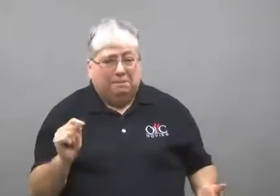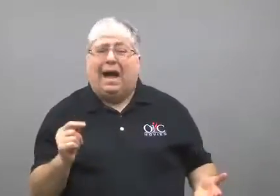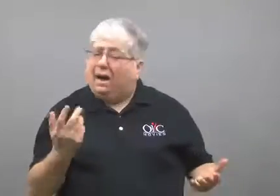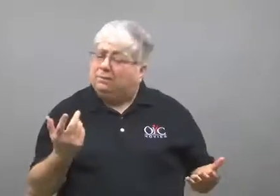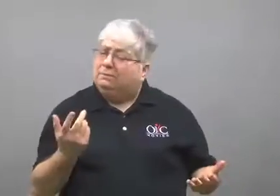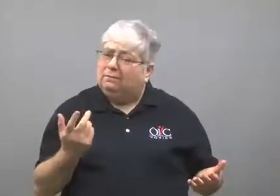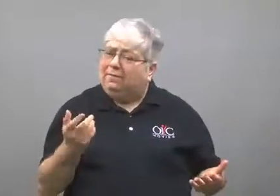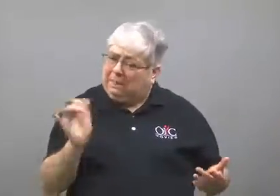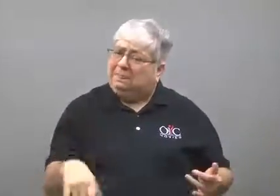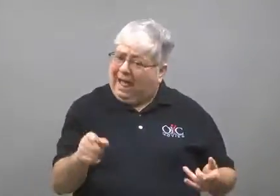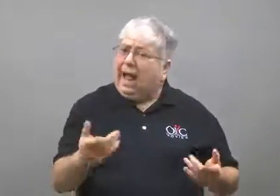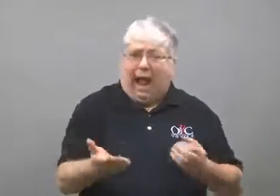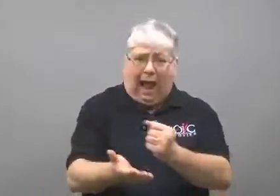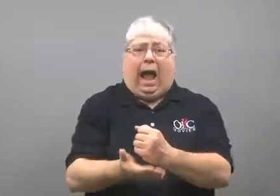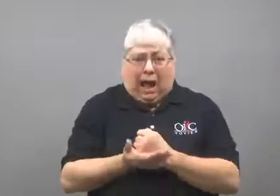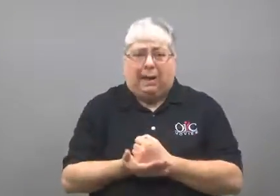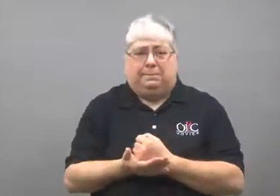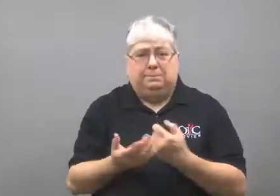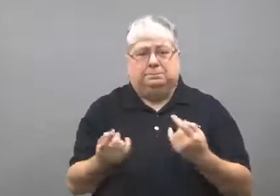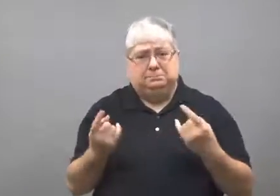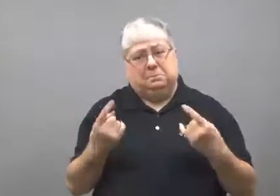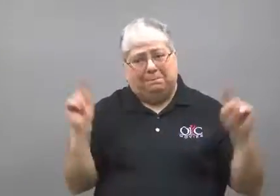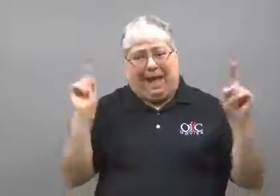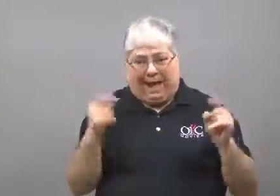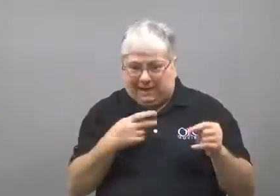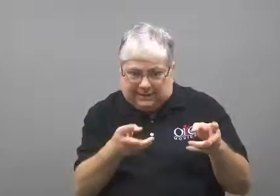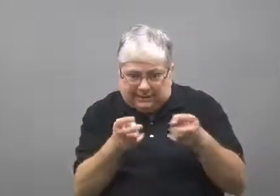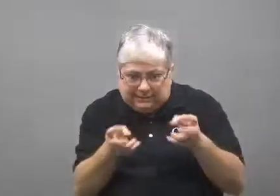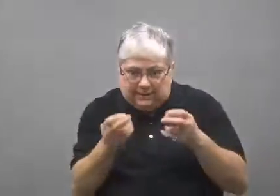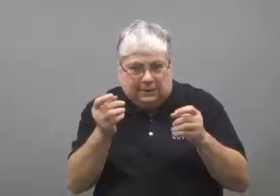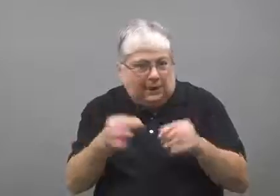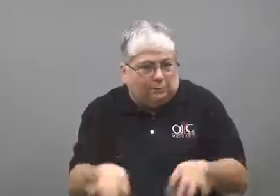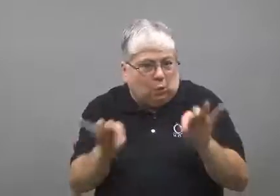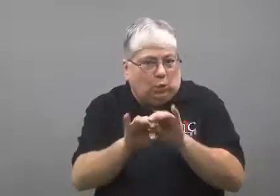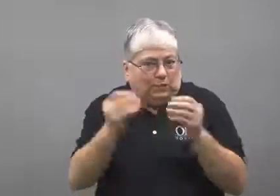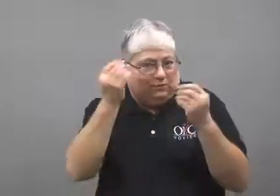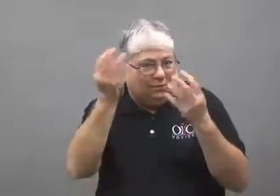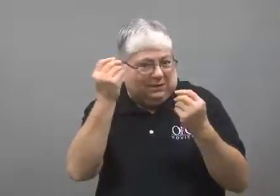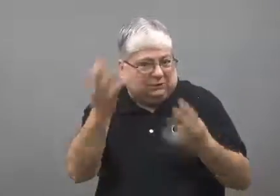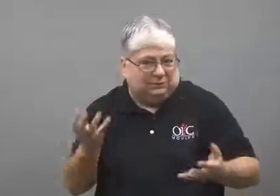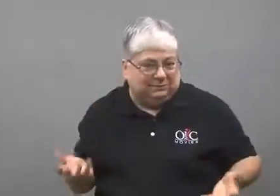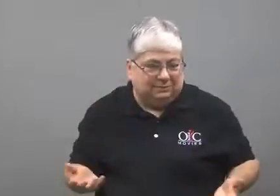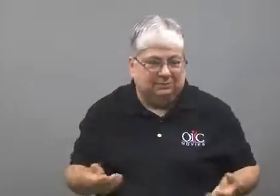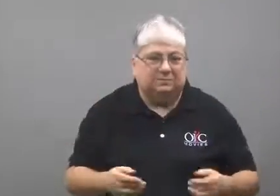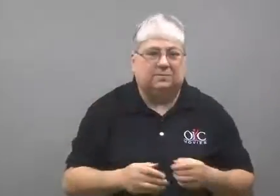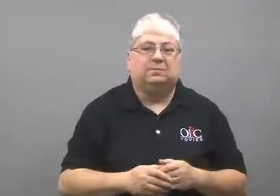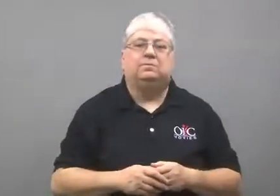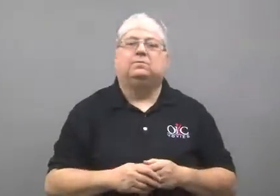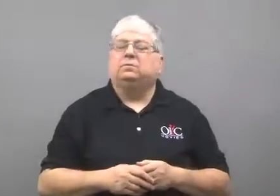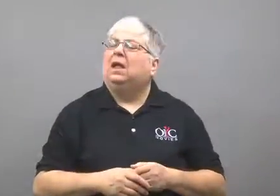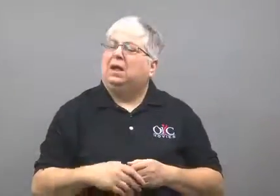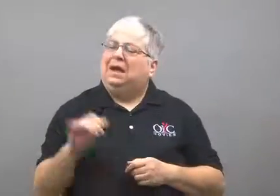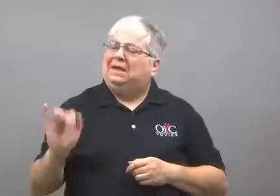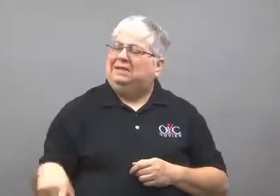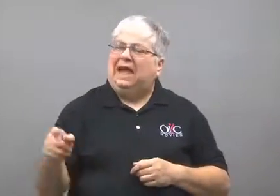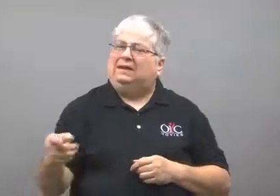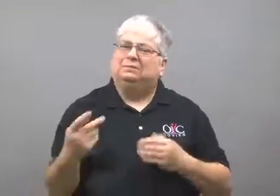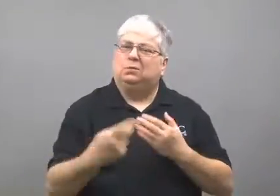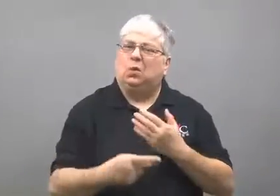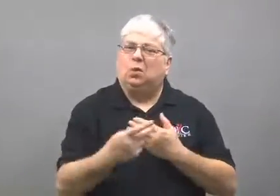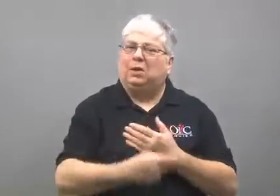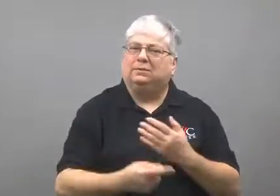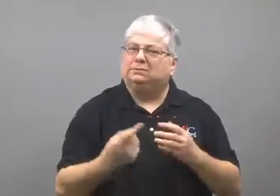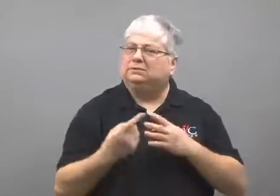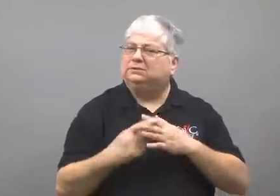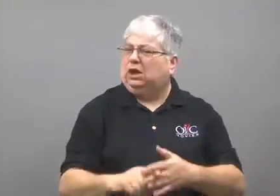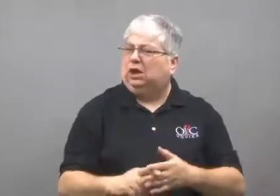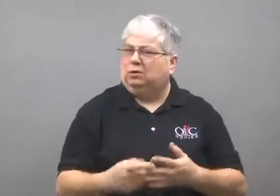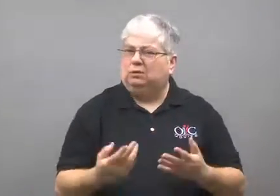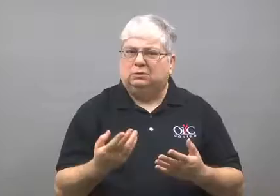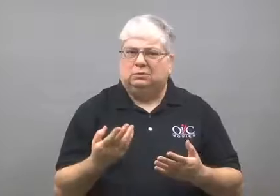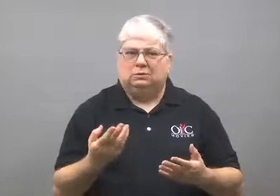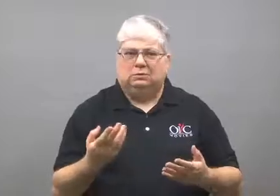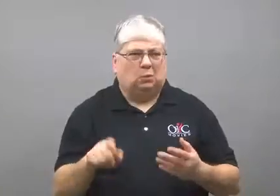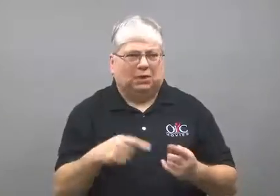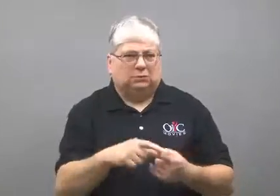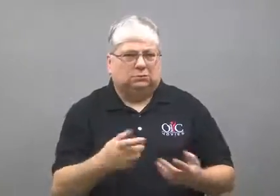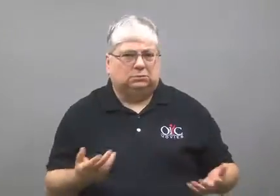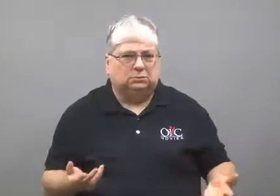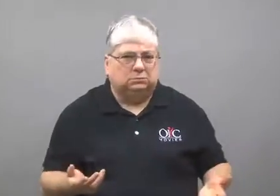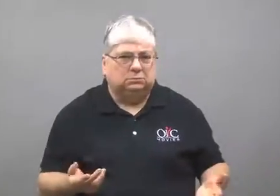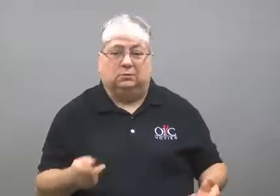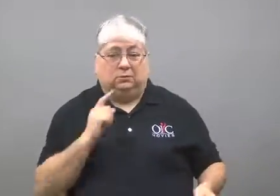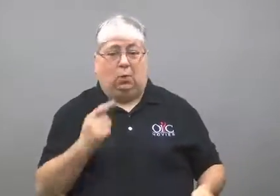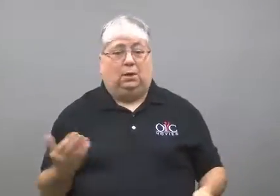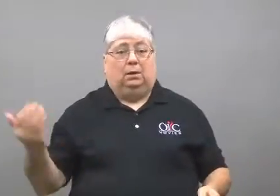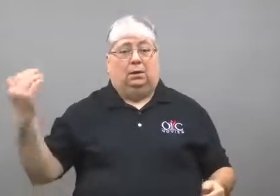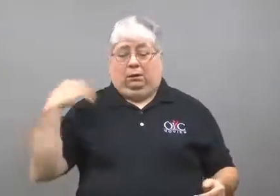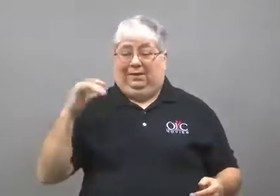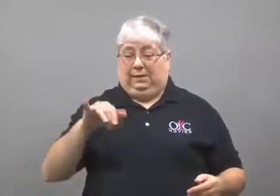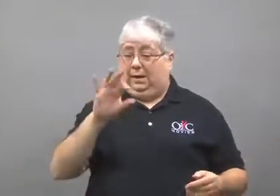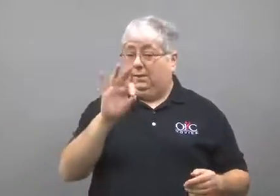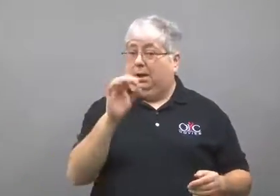He said it did help the CIA get valuable information.